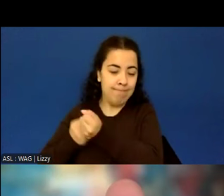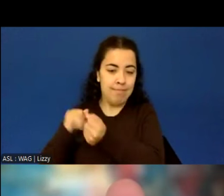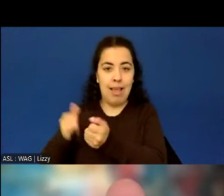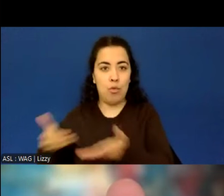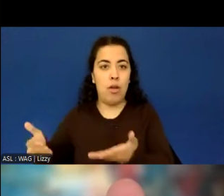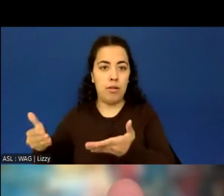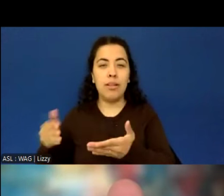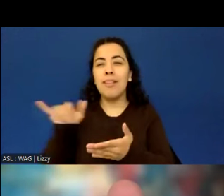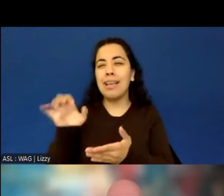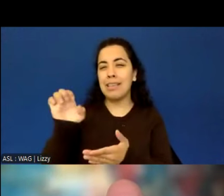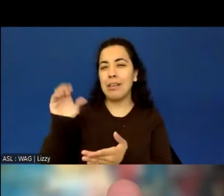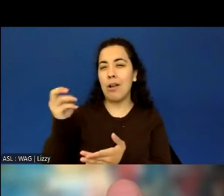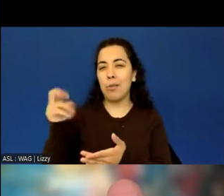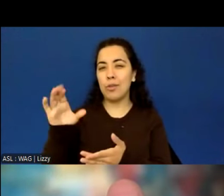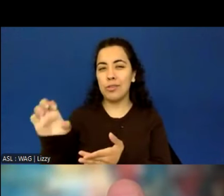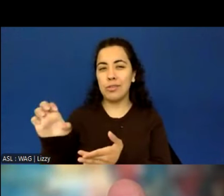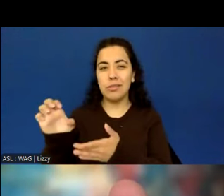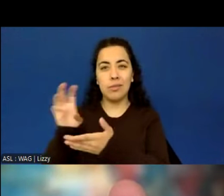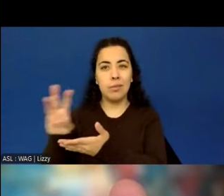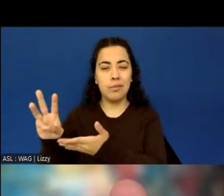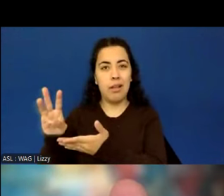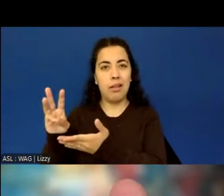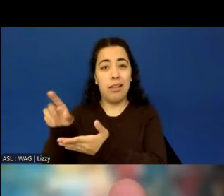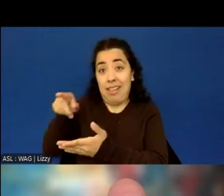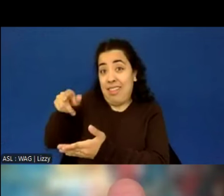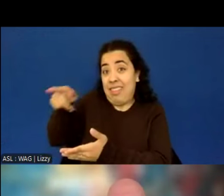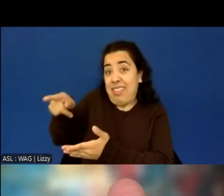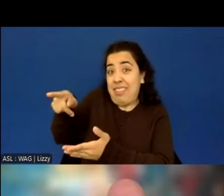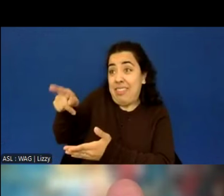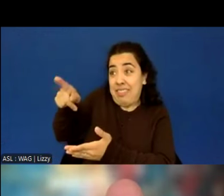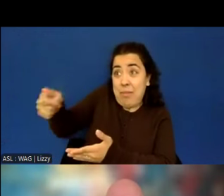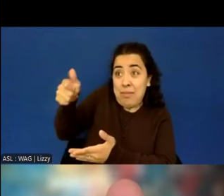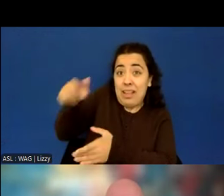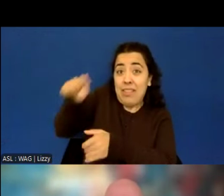for example, they could be the one who actually owns the process going, you know,